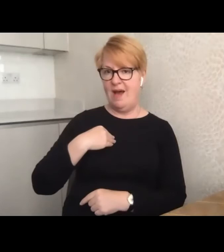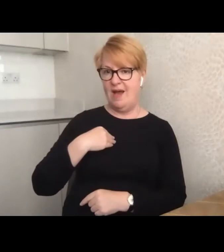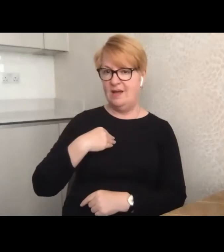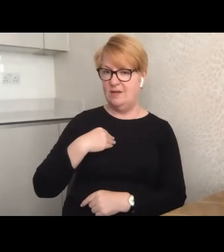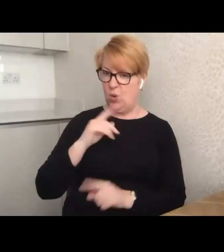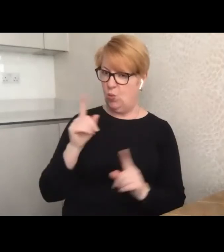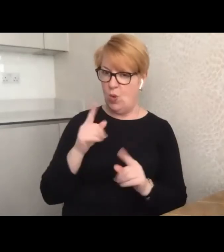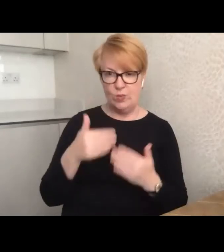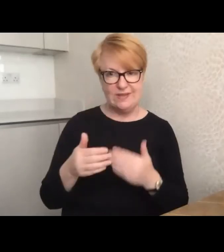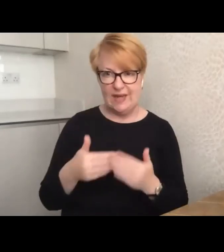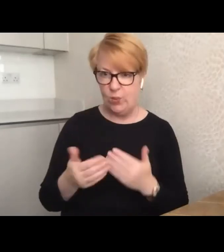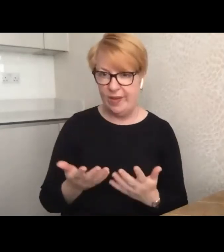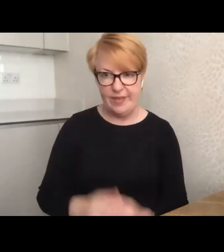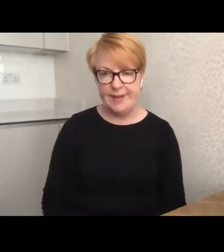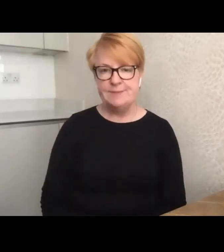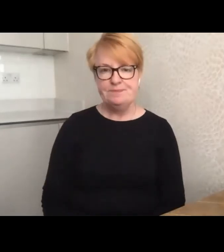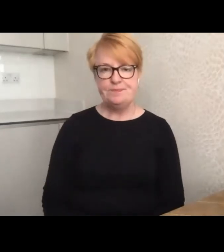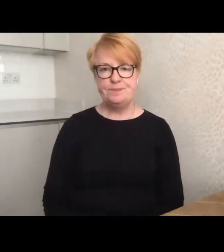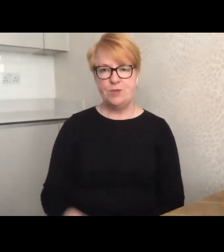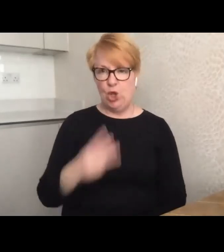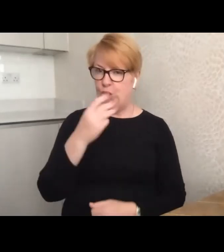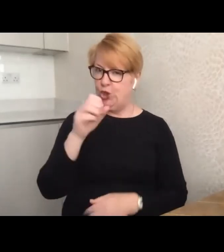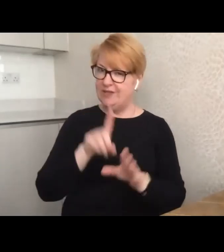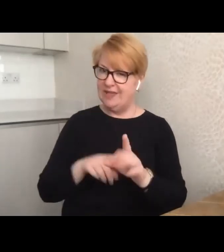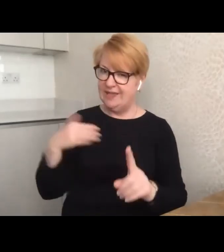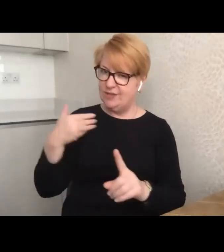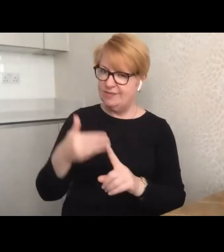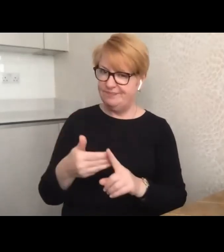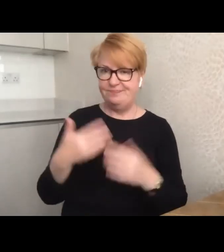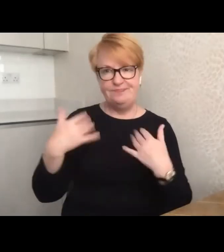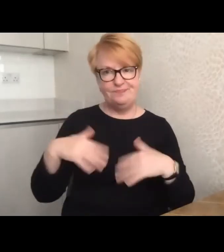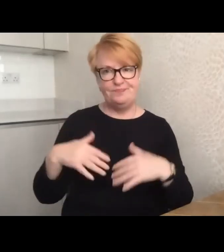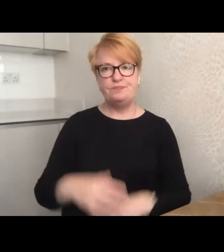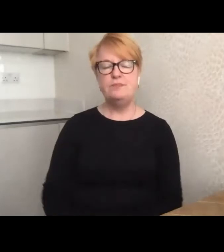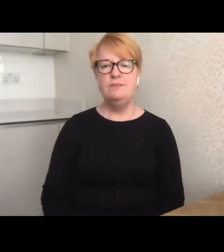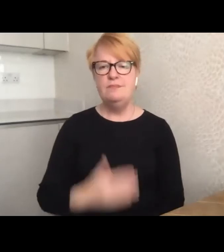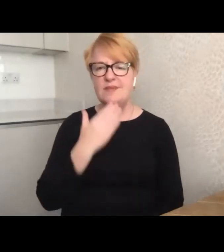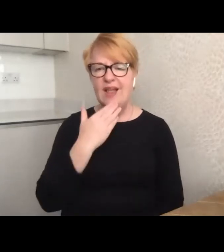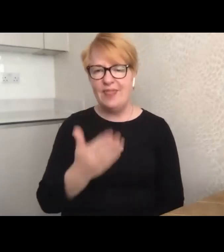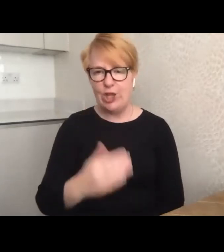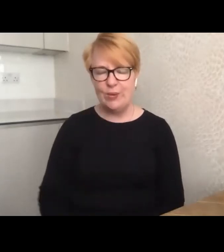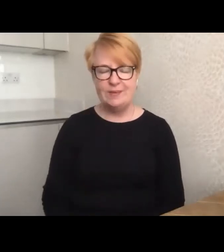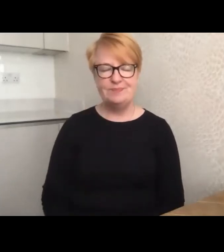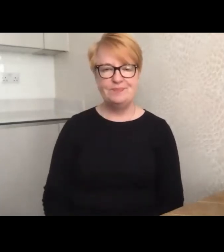from, you know, 30 years onwards. Thank you. I'm going to just address a few questions to